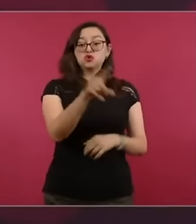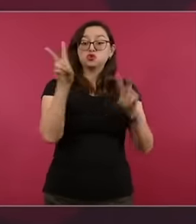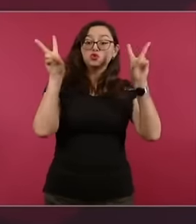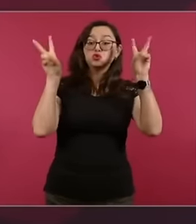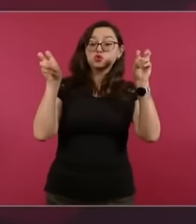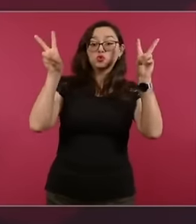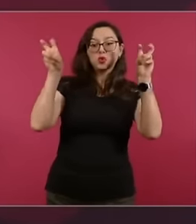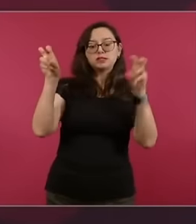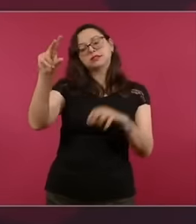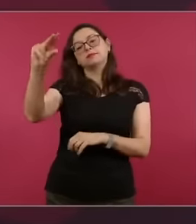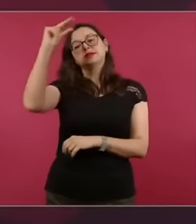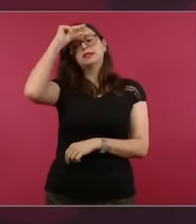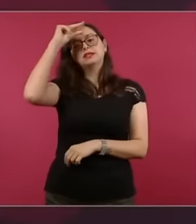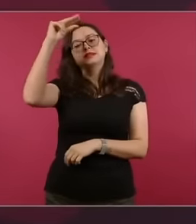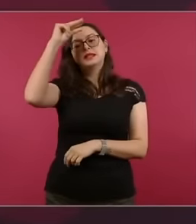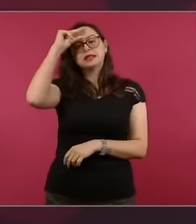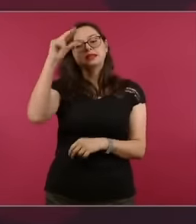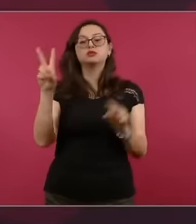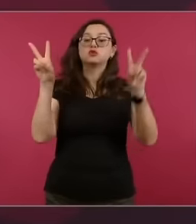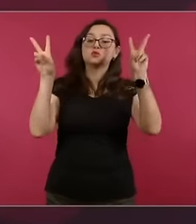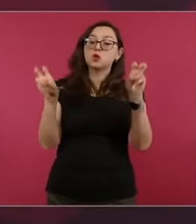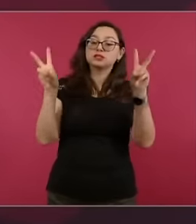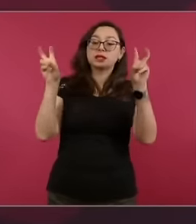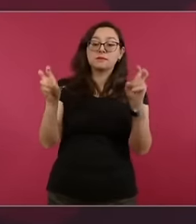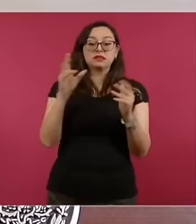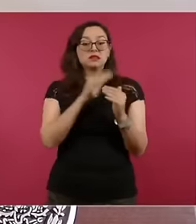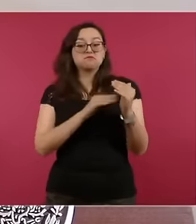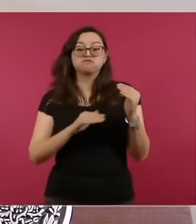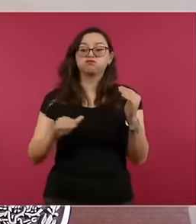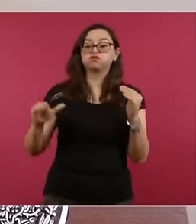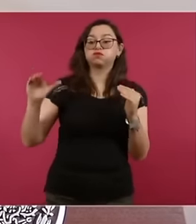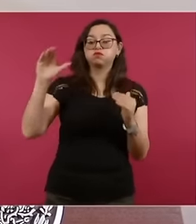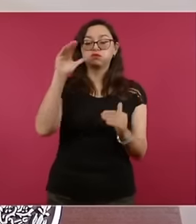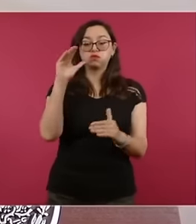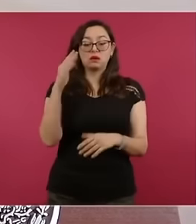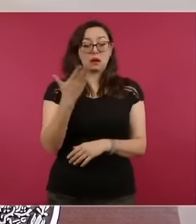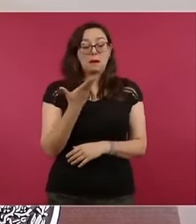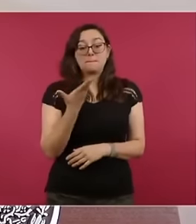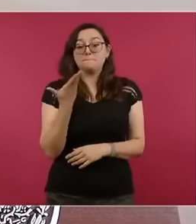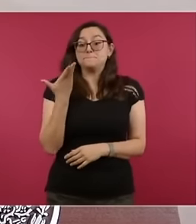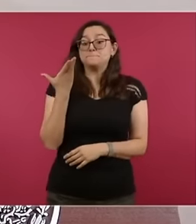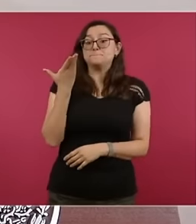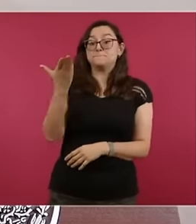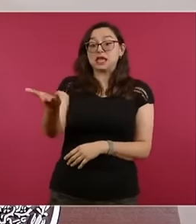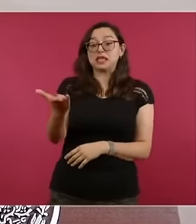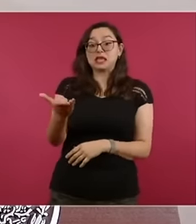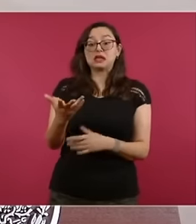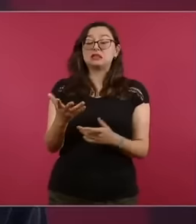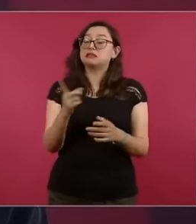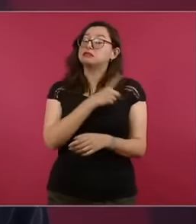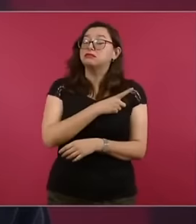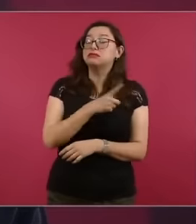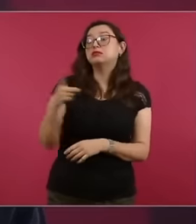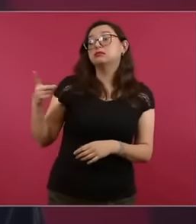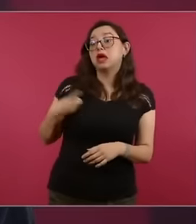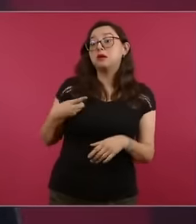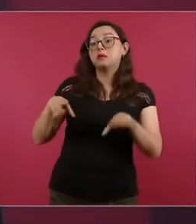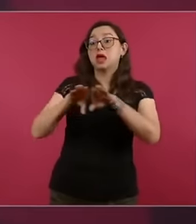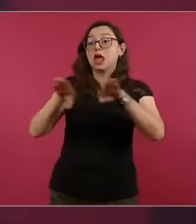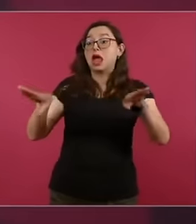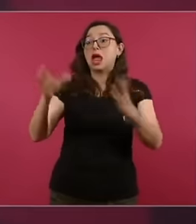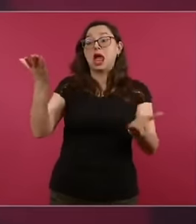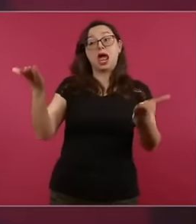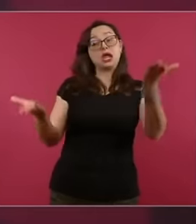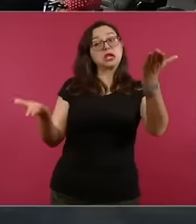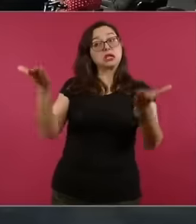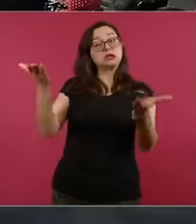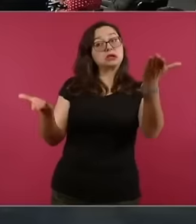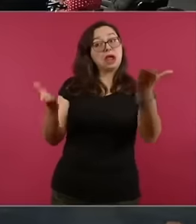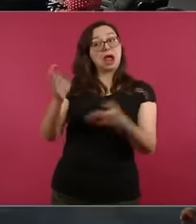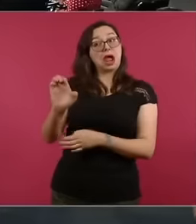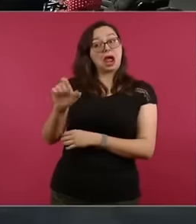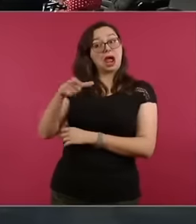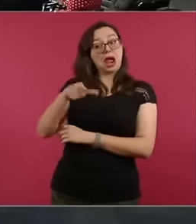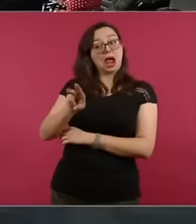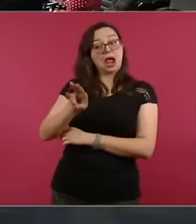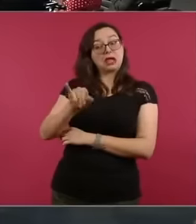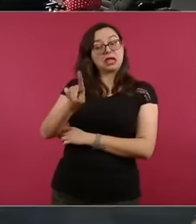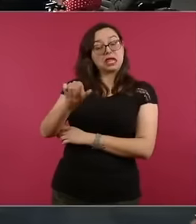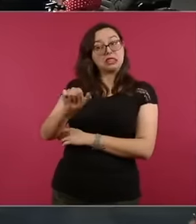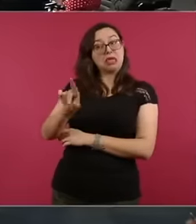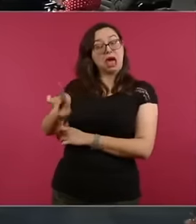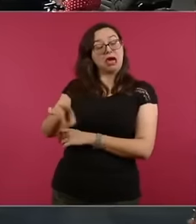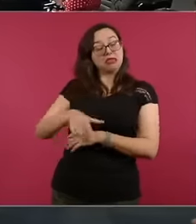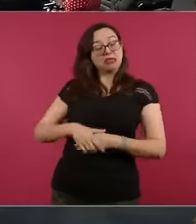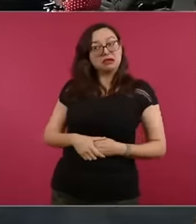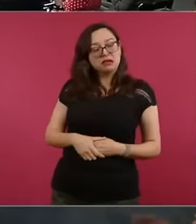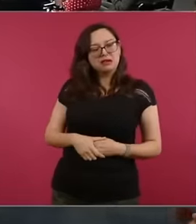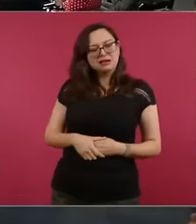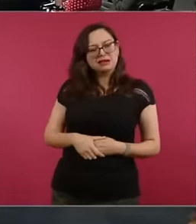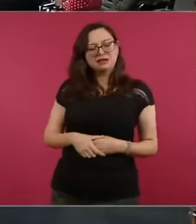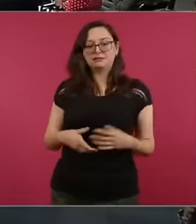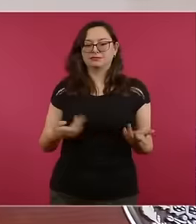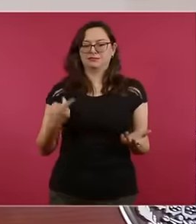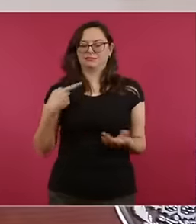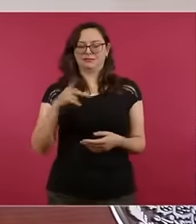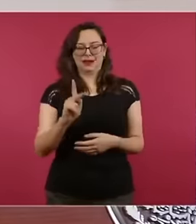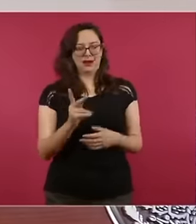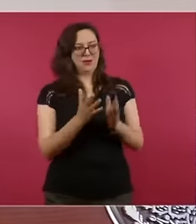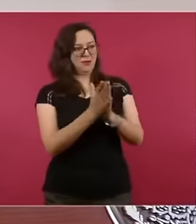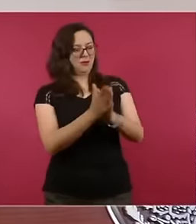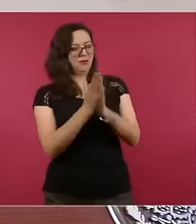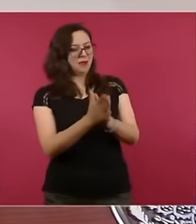academics, ask for equity when they have Televisa, they have Azteca, they have Radio